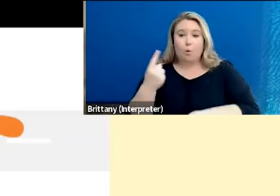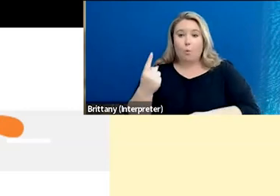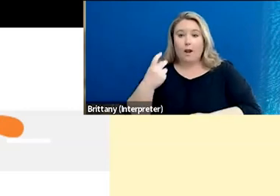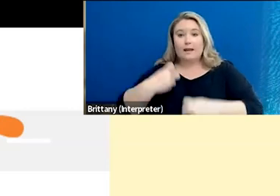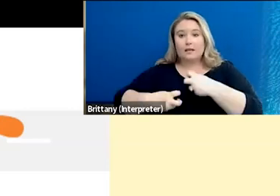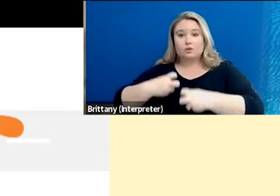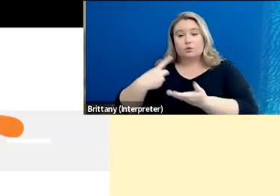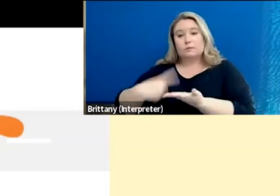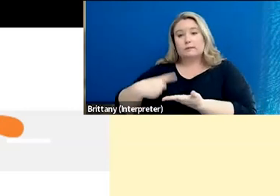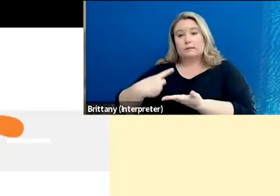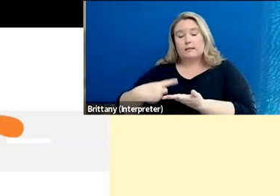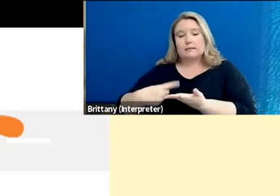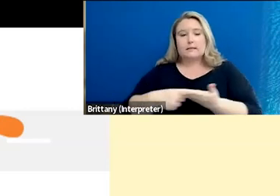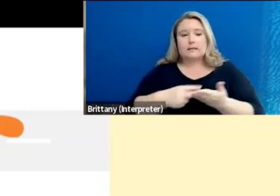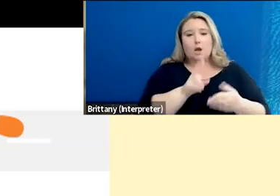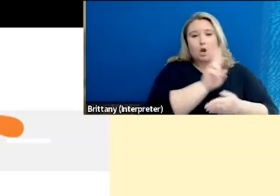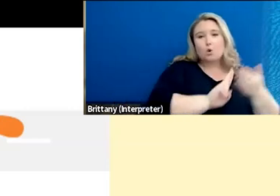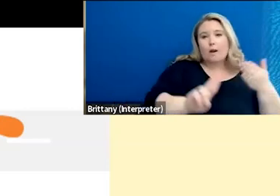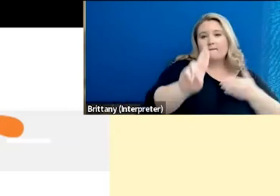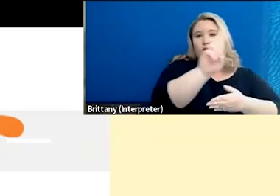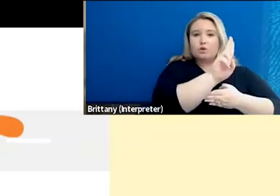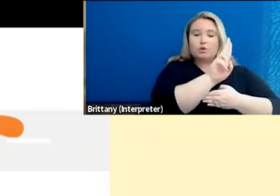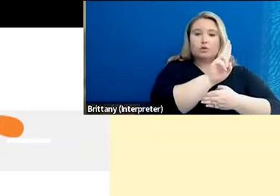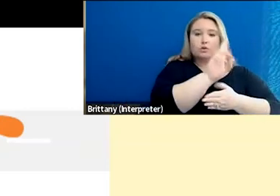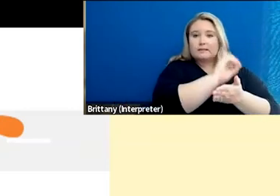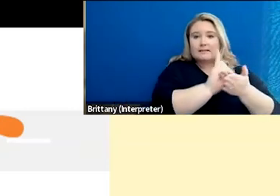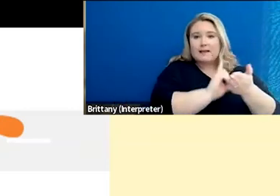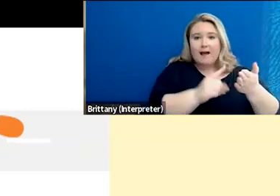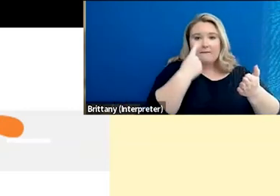in addition to universal design for housing, we're actually working on developing